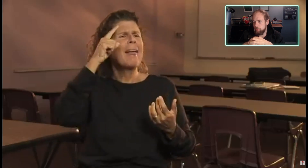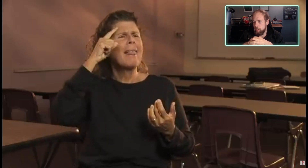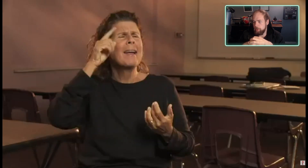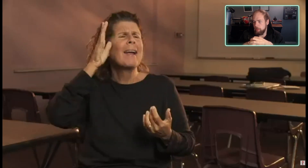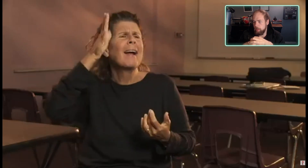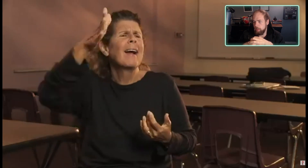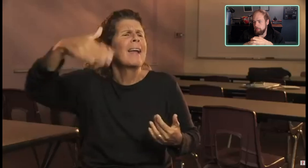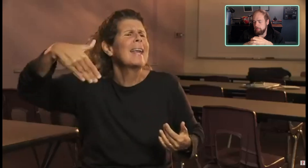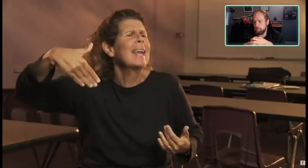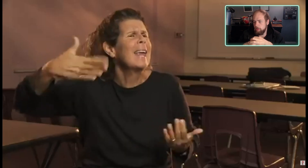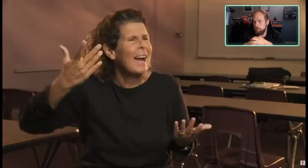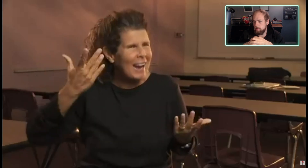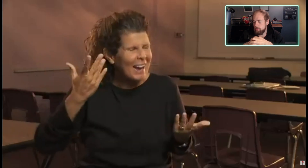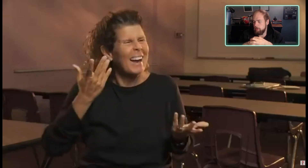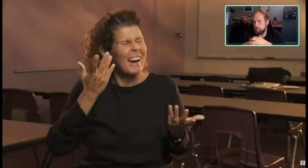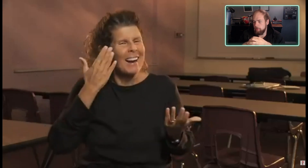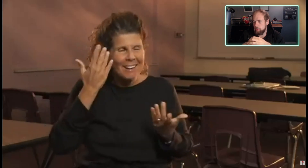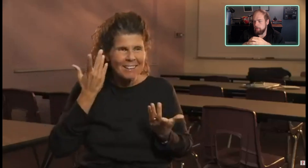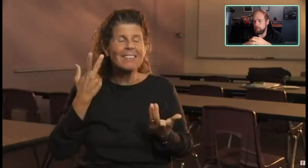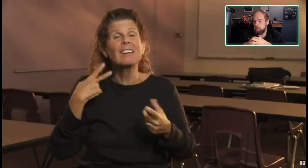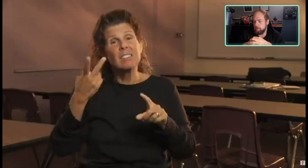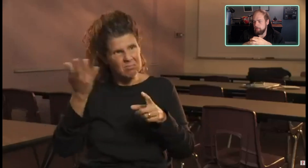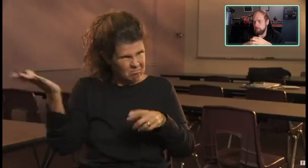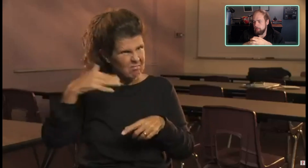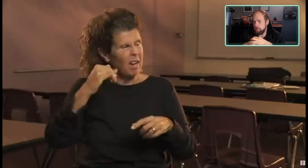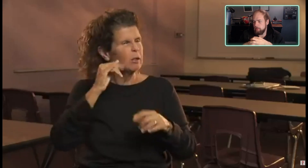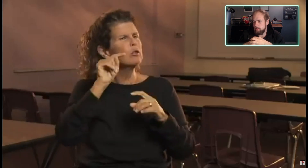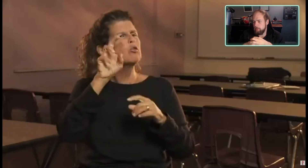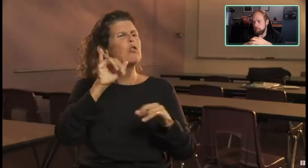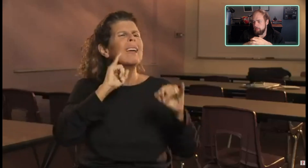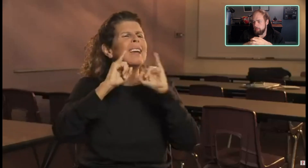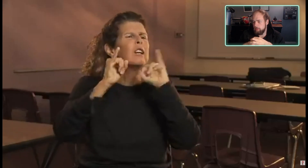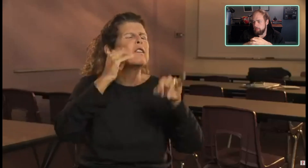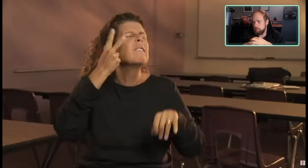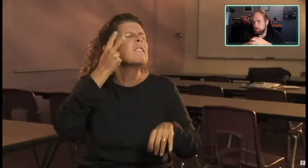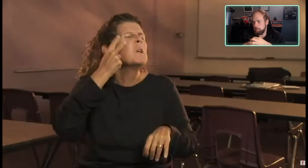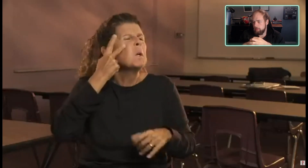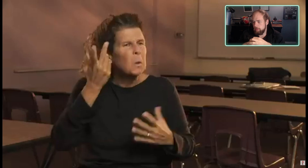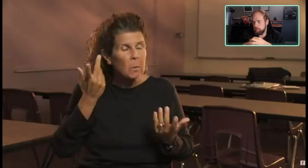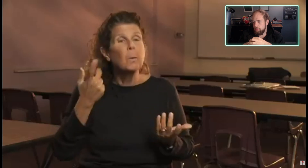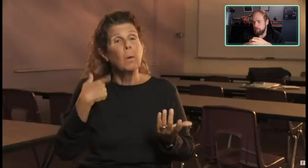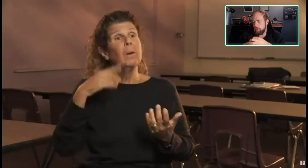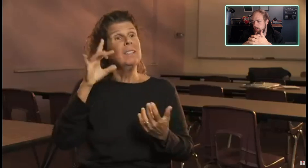I've graduated I tried was trying to figure out what I wanted to do I got an